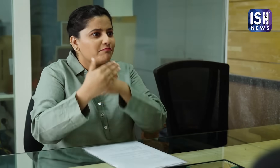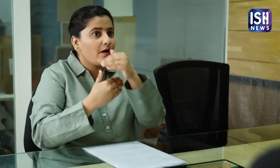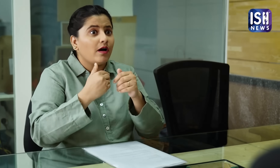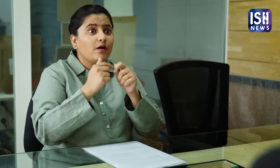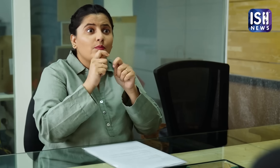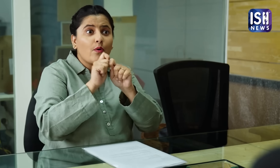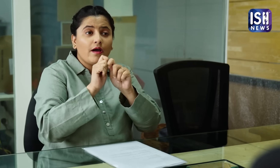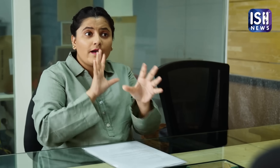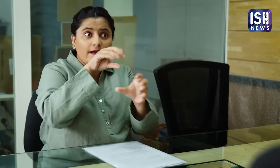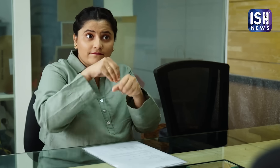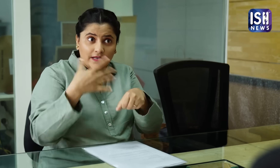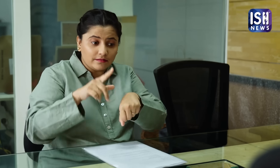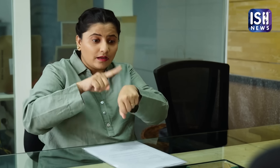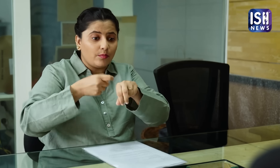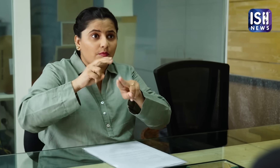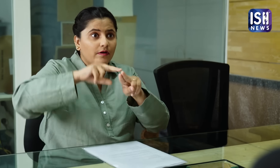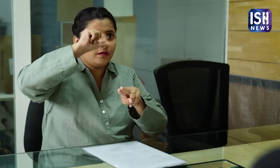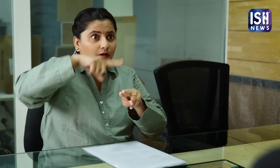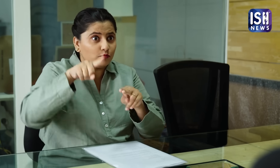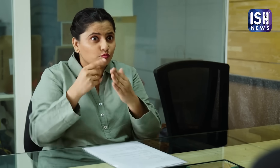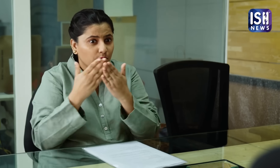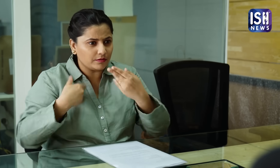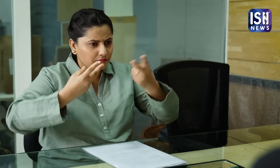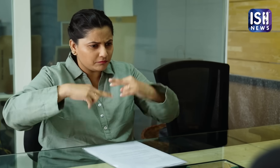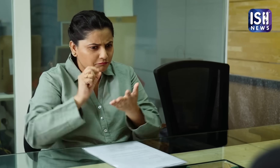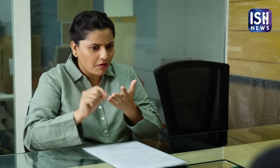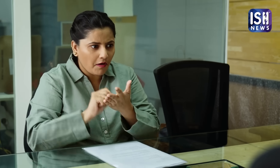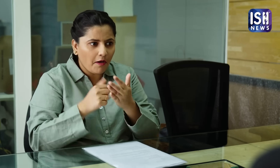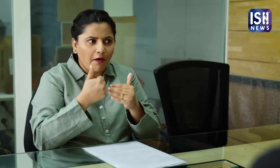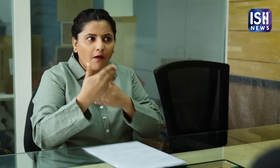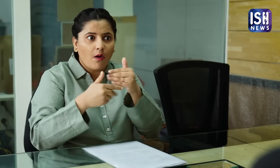Later on, I worked with the Times of India.